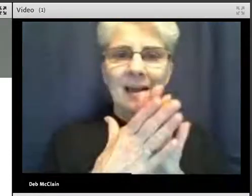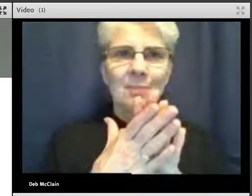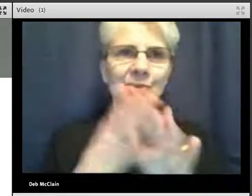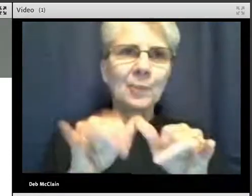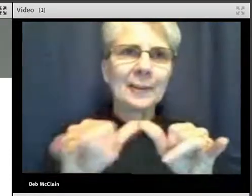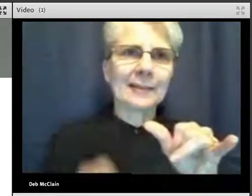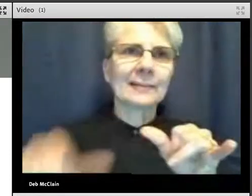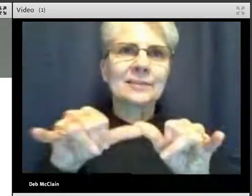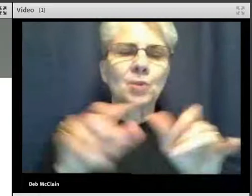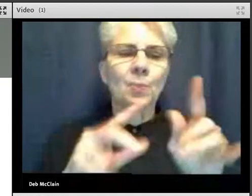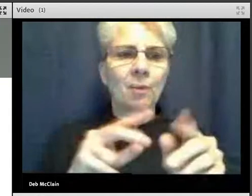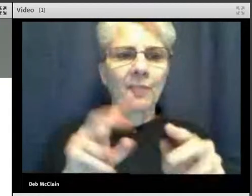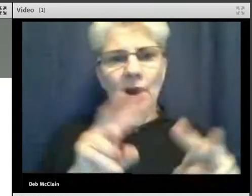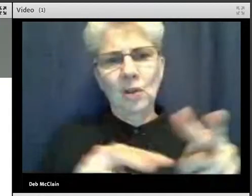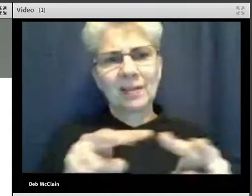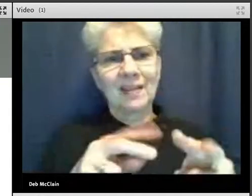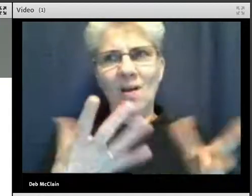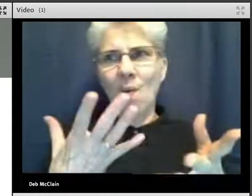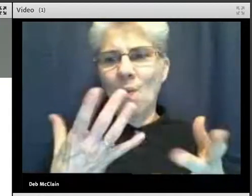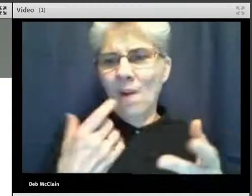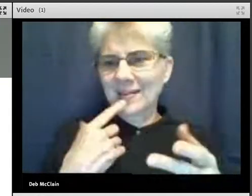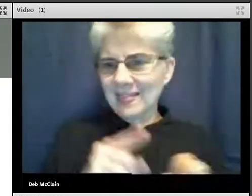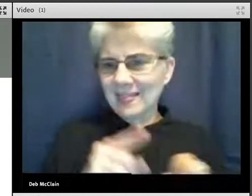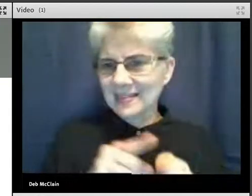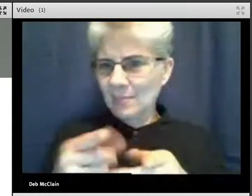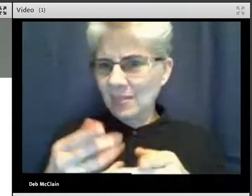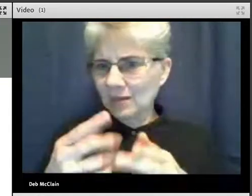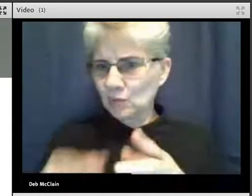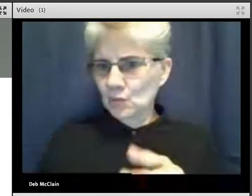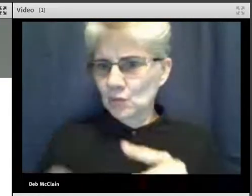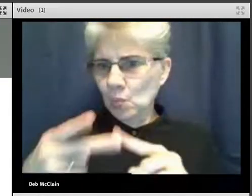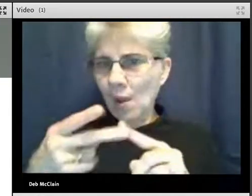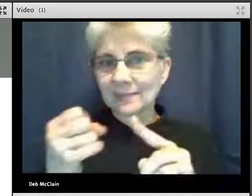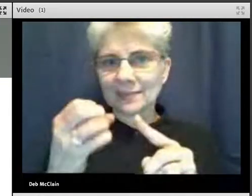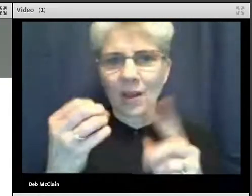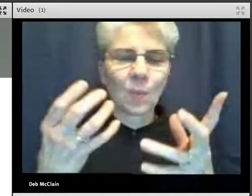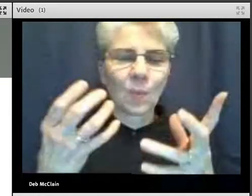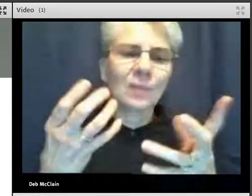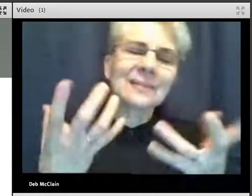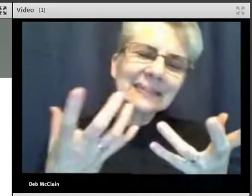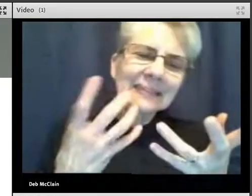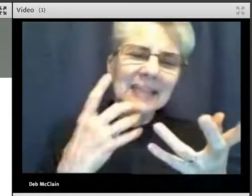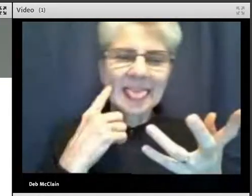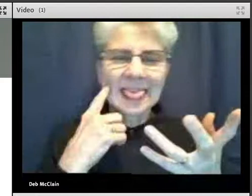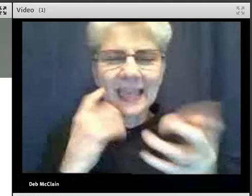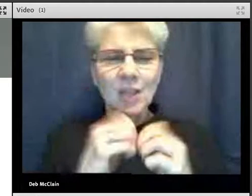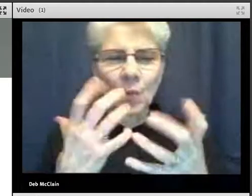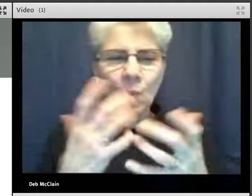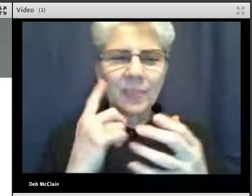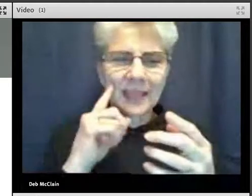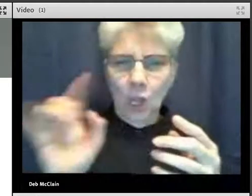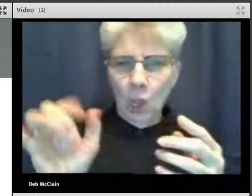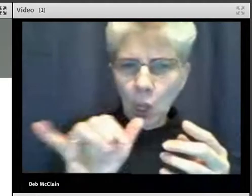But then it becomes kind of redundant to the people who are looking there, like, why does it say the same thing twice? So kind of think through